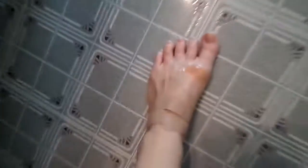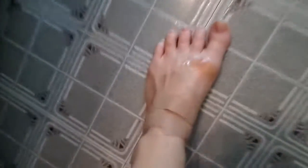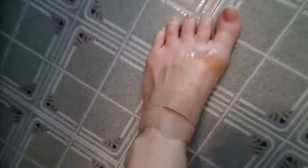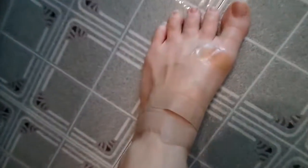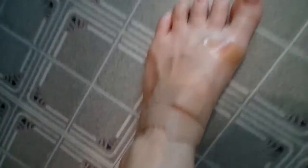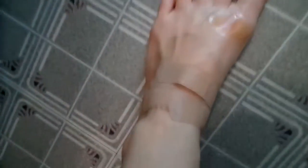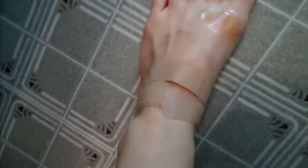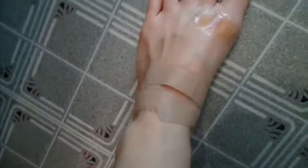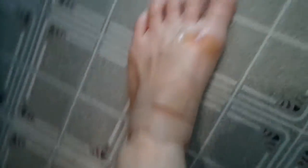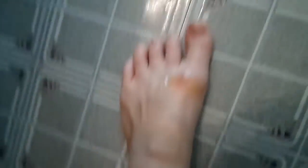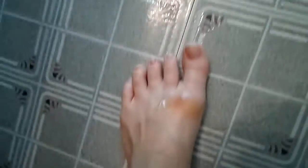And I.... ehhh